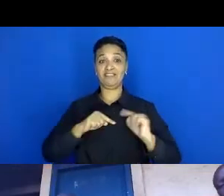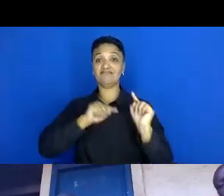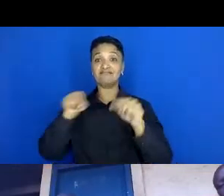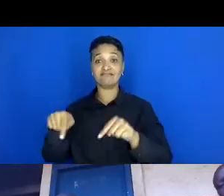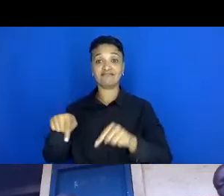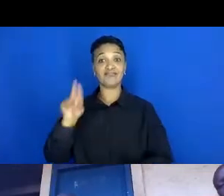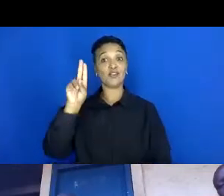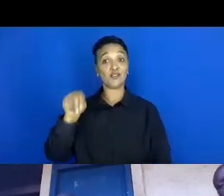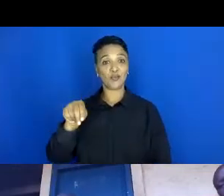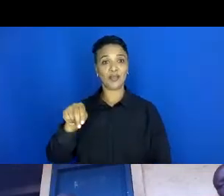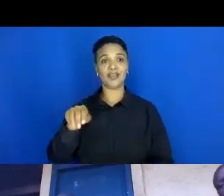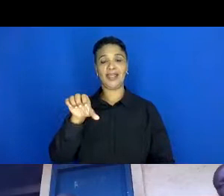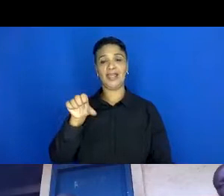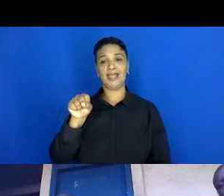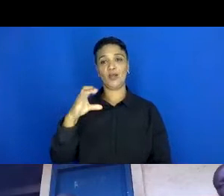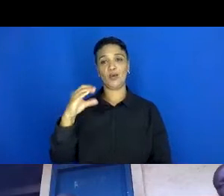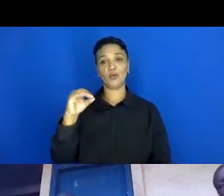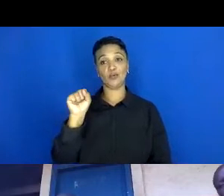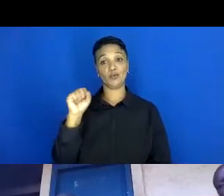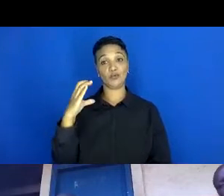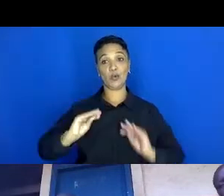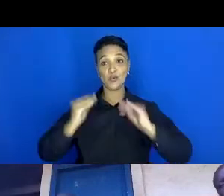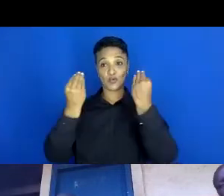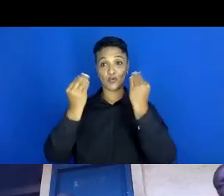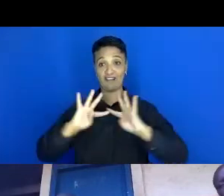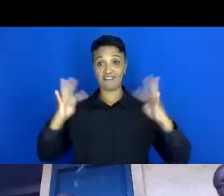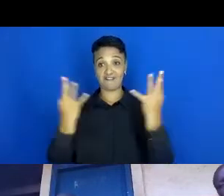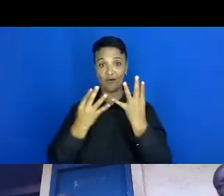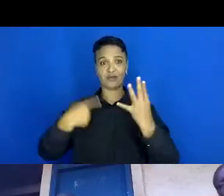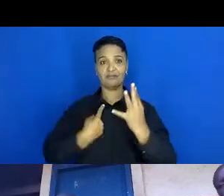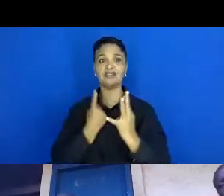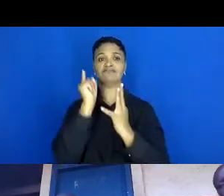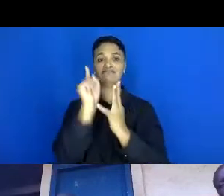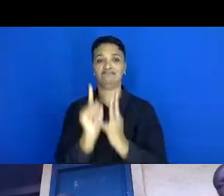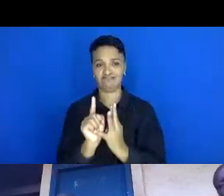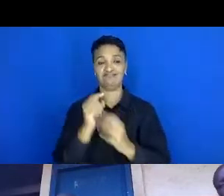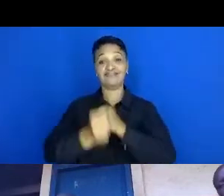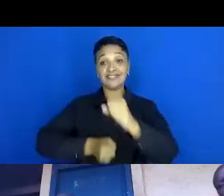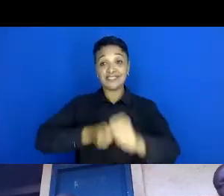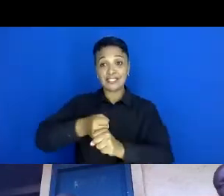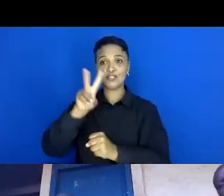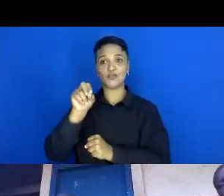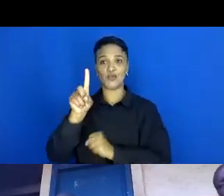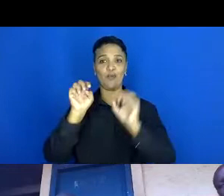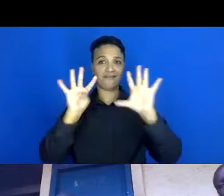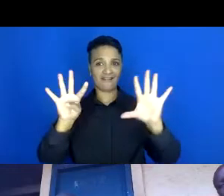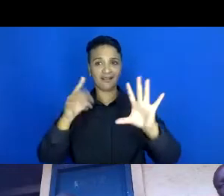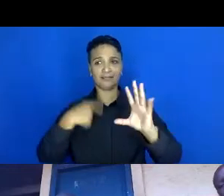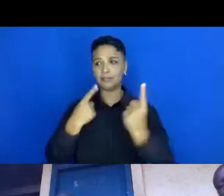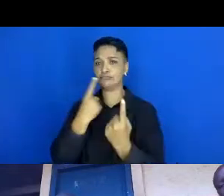and the generation of strategic partnerships i was reviewing my report while i was